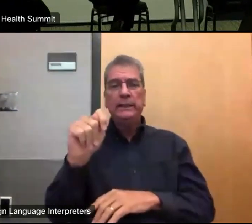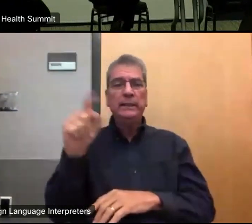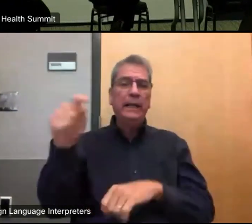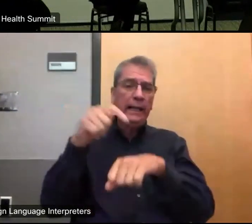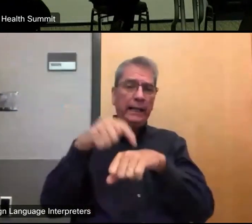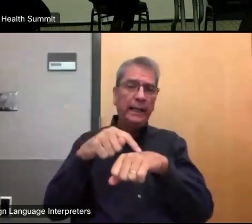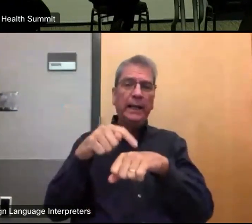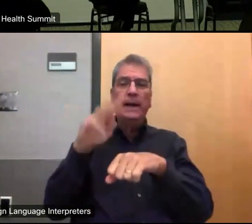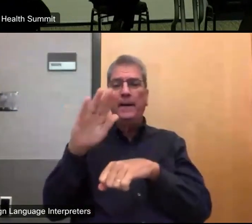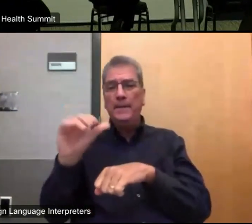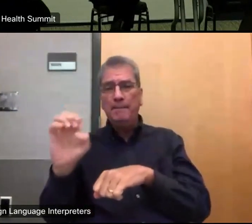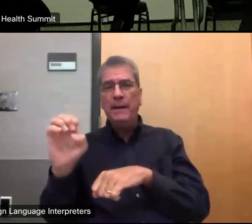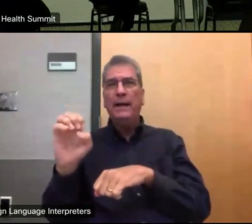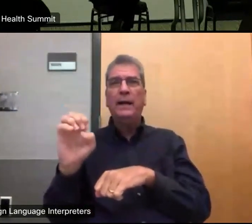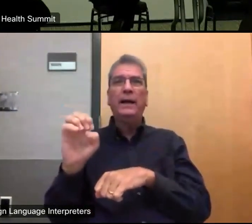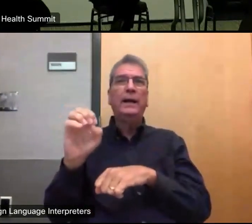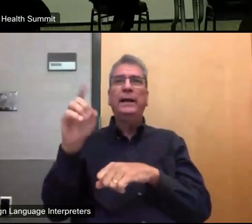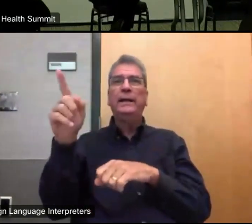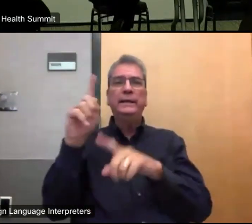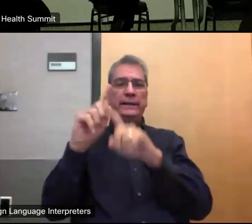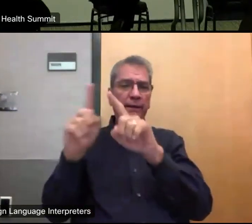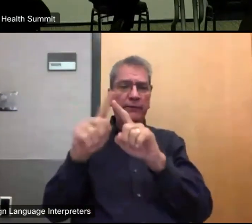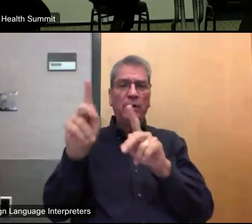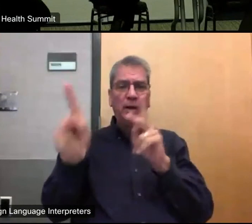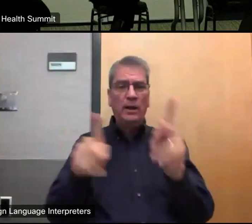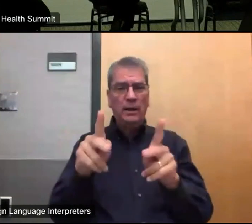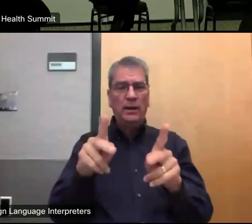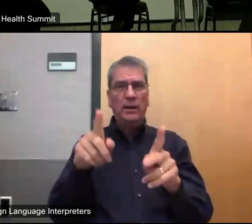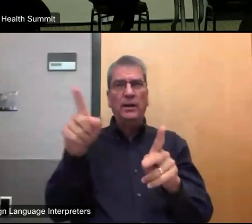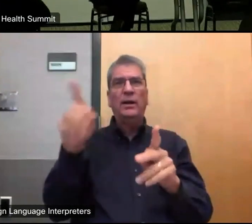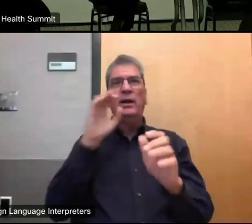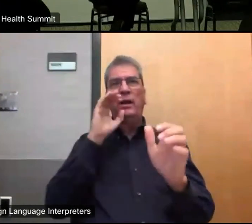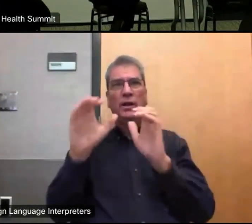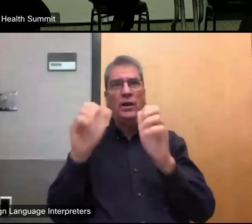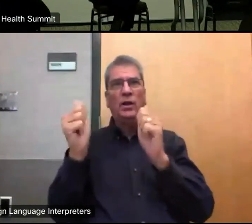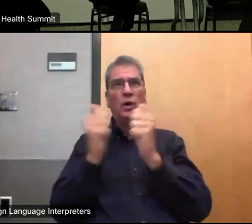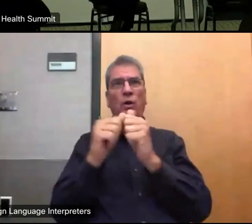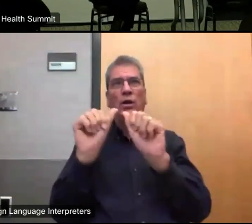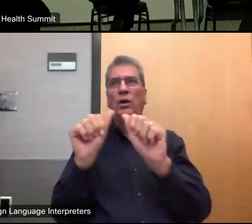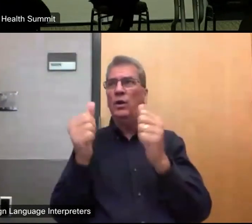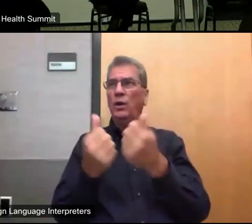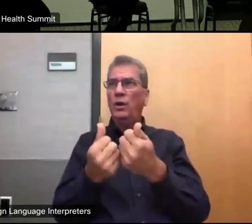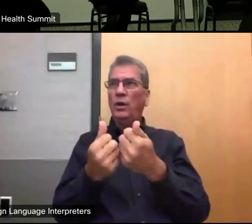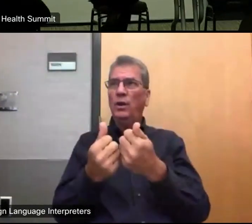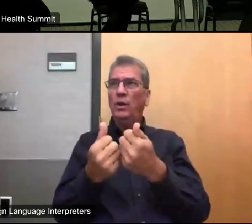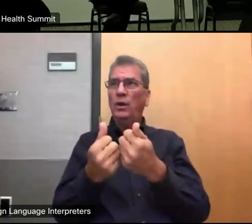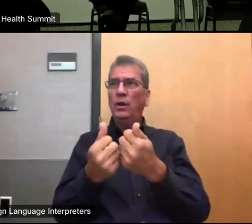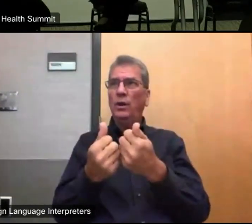based payment models that you need people as well. And these people are communicating with patients and educating them through different, you know, um, modems.